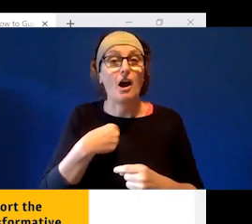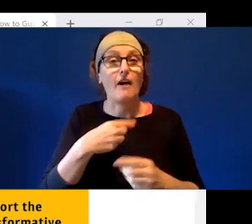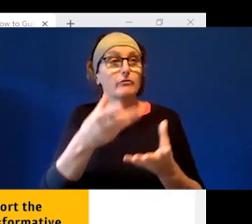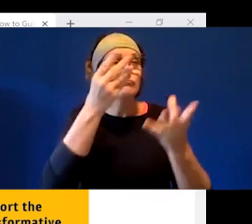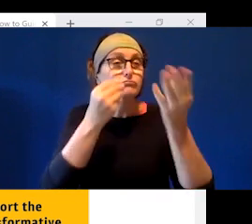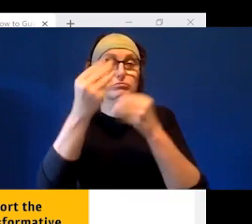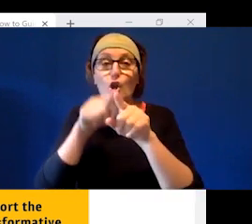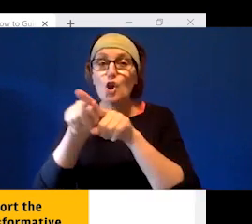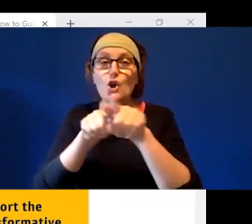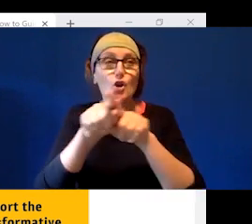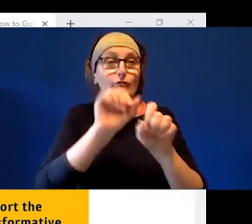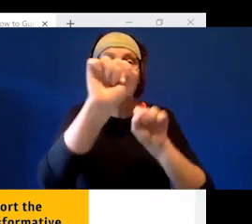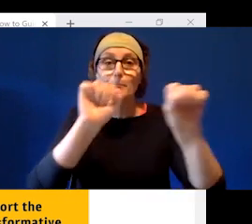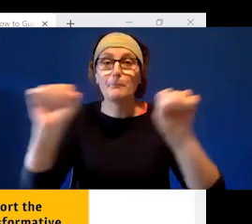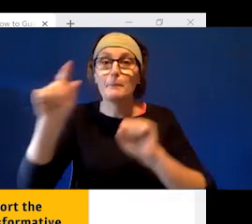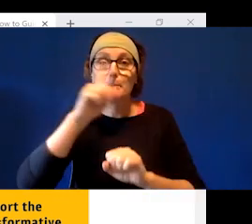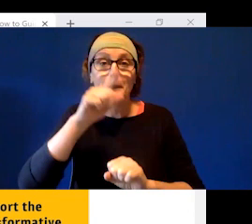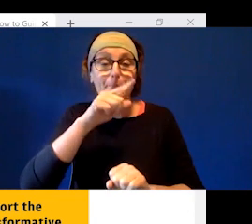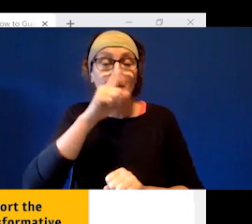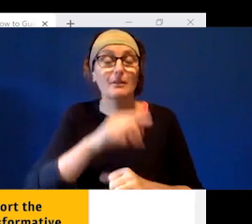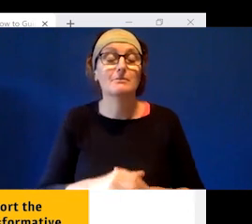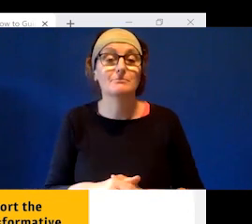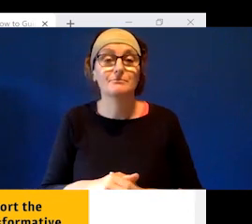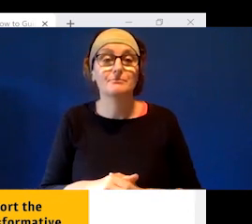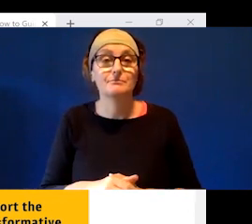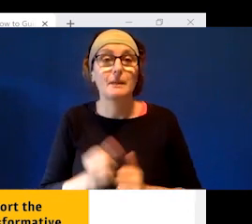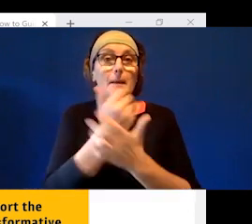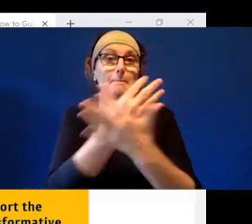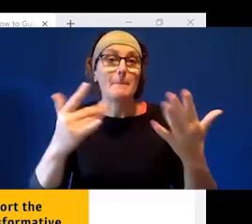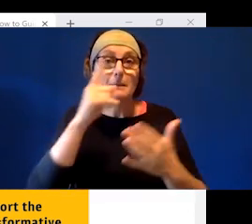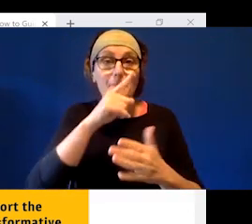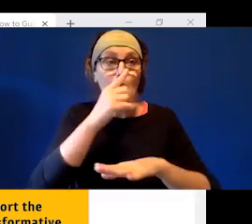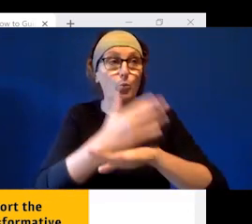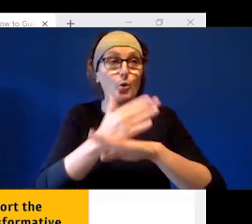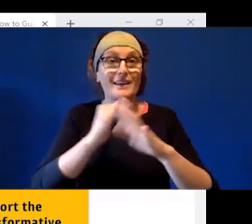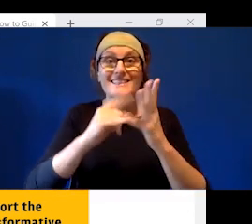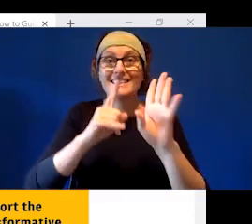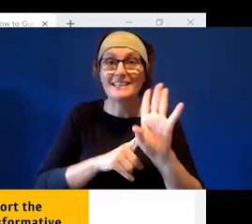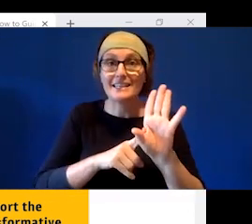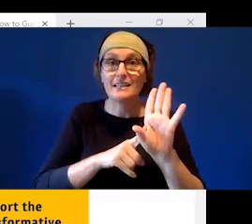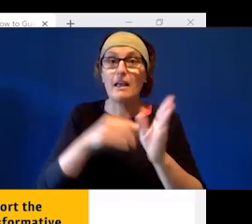different artist, but I can think of people - a lot of people working in Sydney that led me to understand some of this stuff internationally,